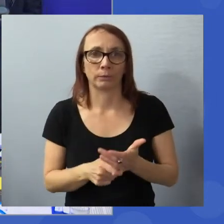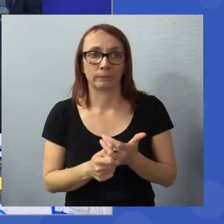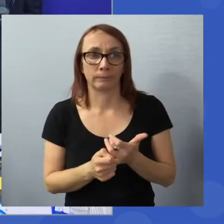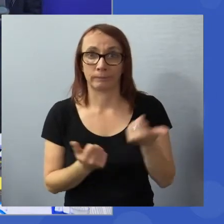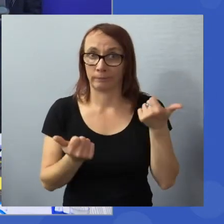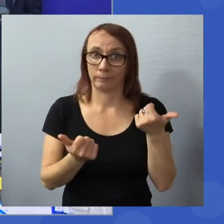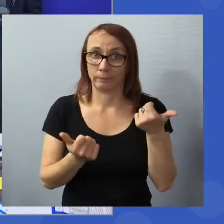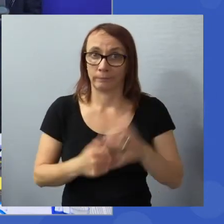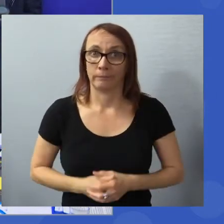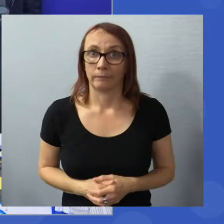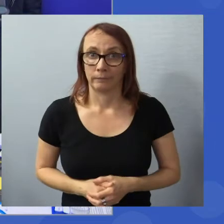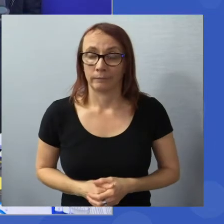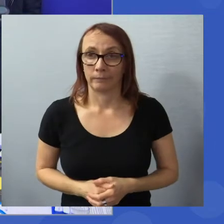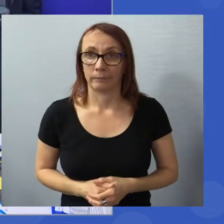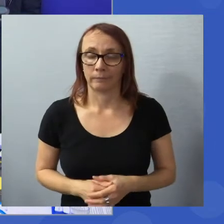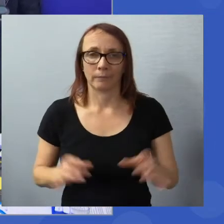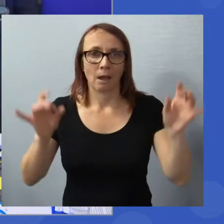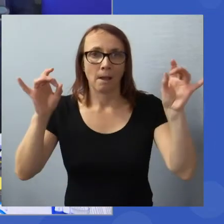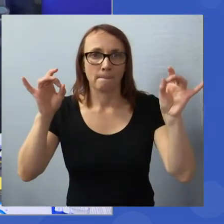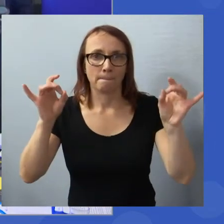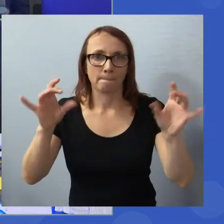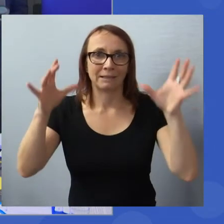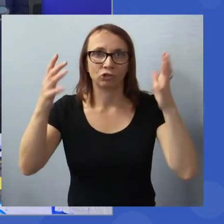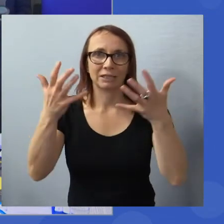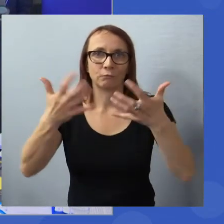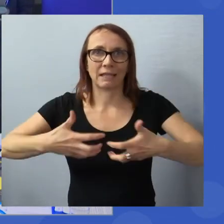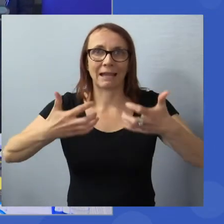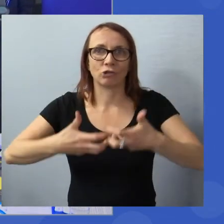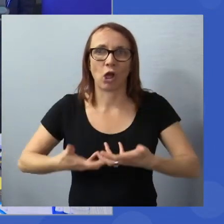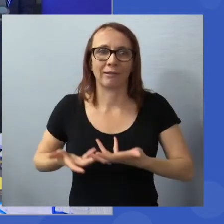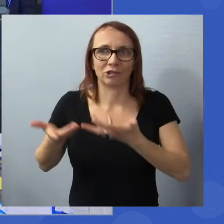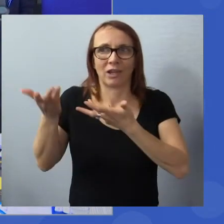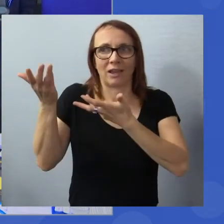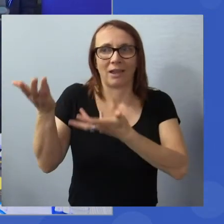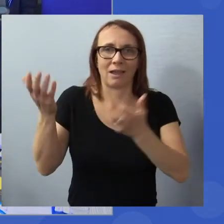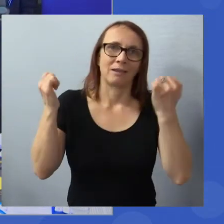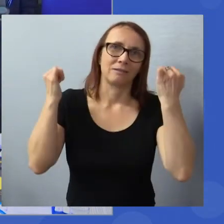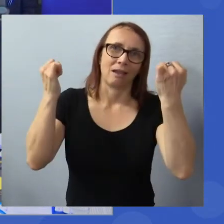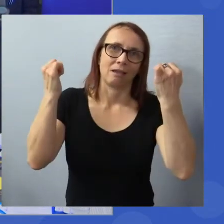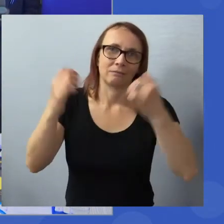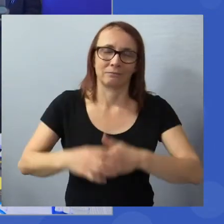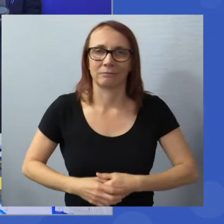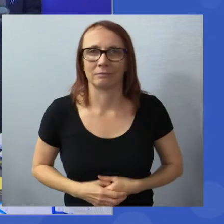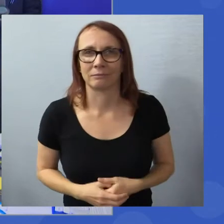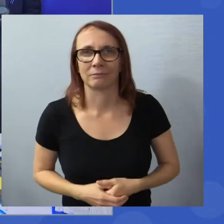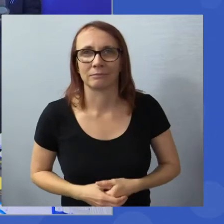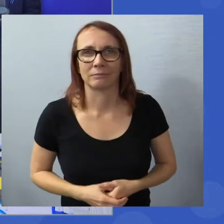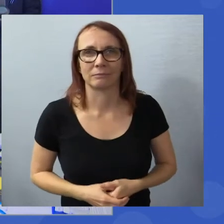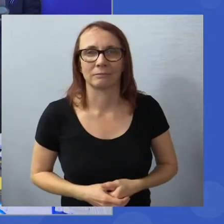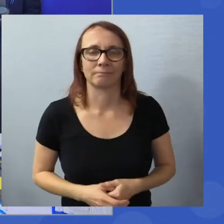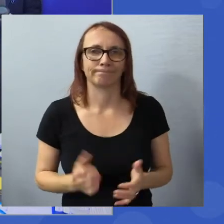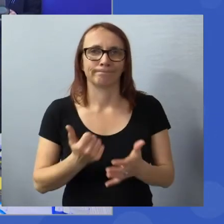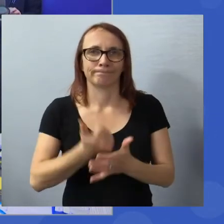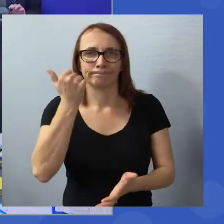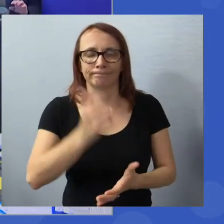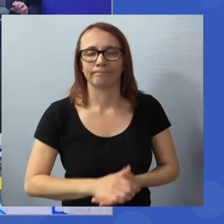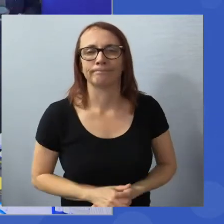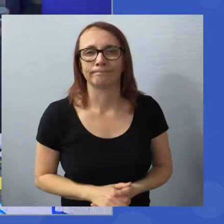and by the magic of Technology Chris fantastic so the electronic voting okay